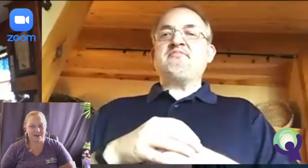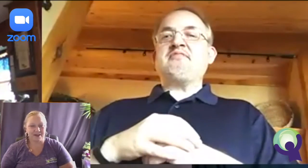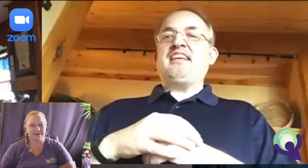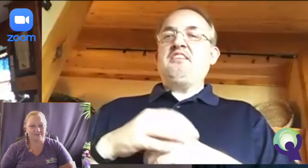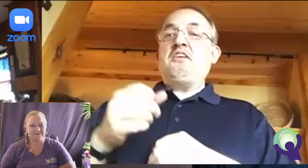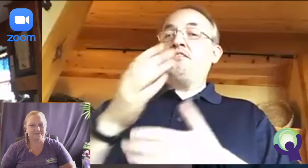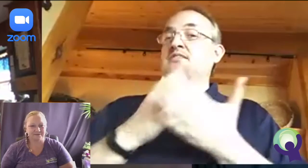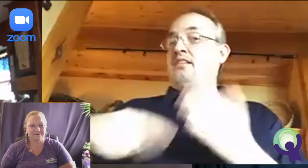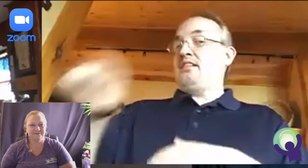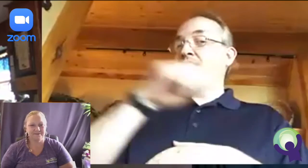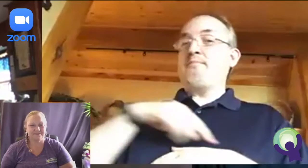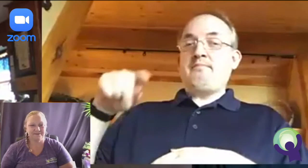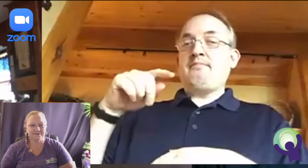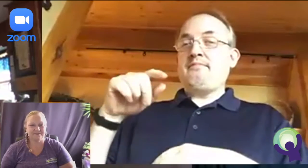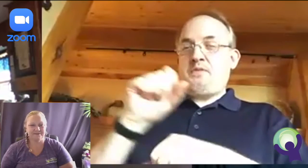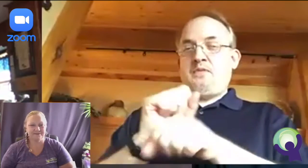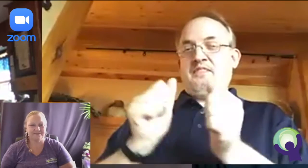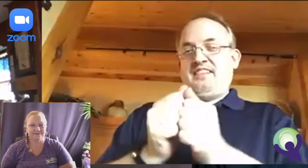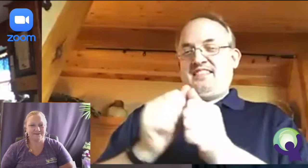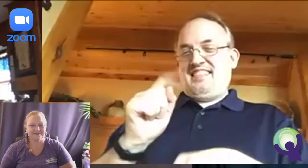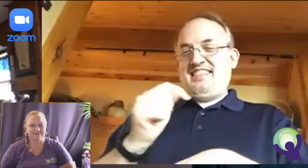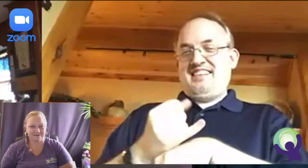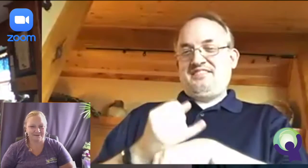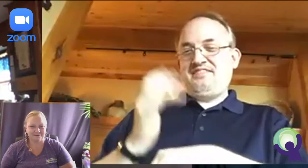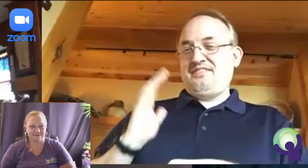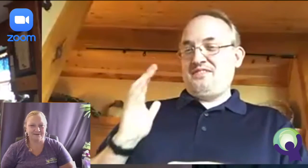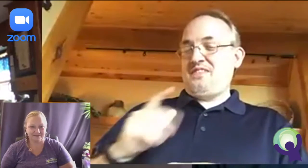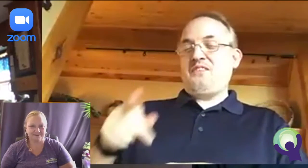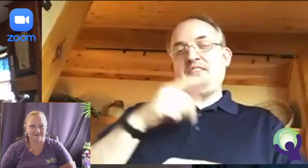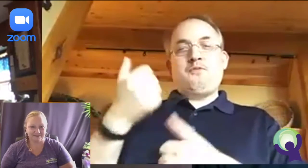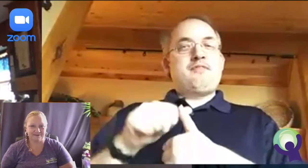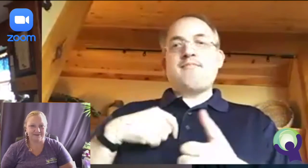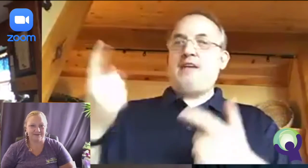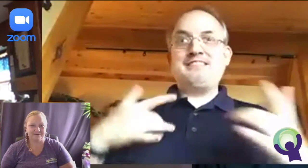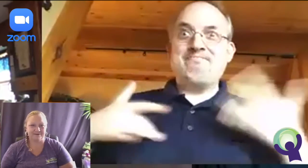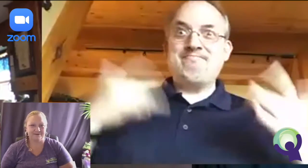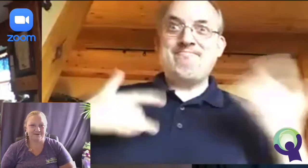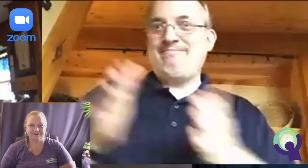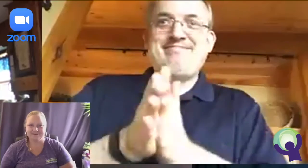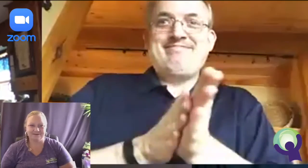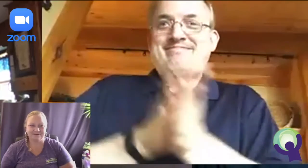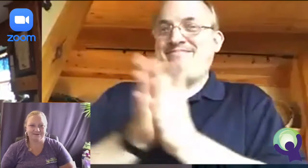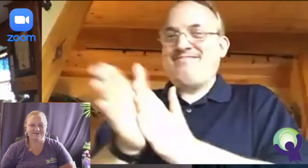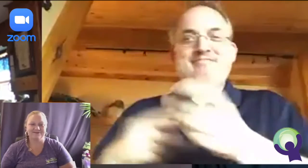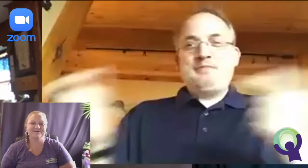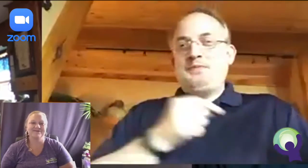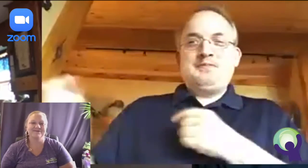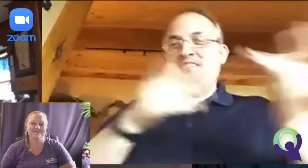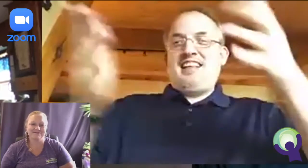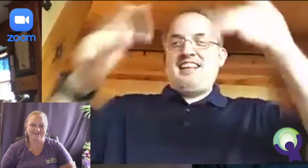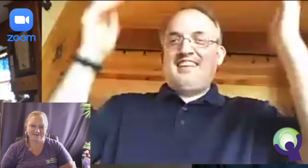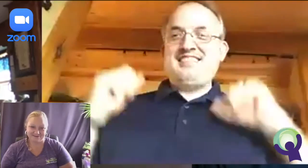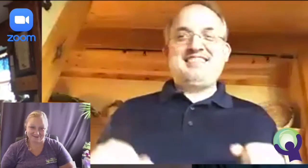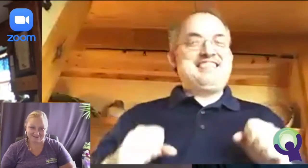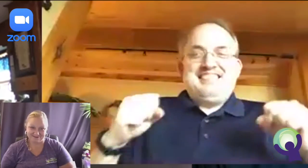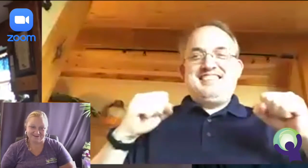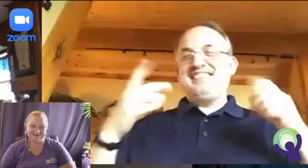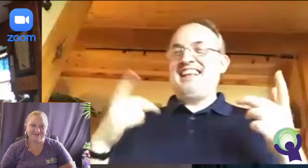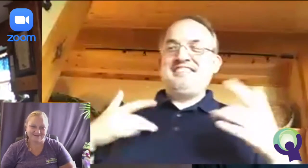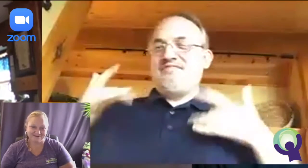I loved my job there. I do remember working with some of you in my time at the Wisconsin School